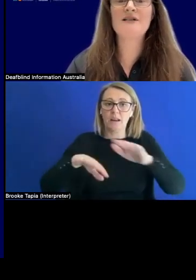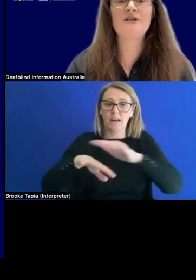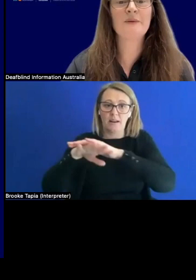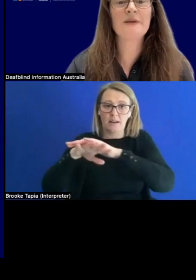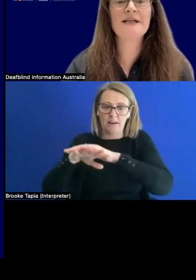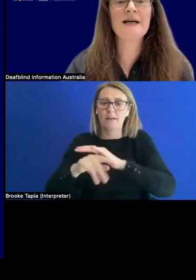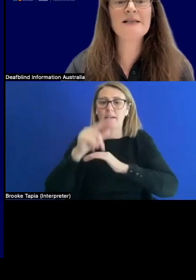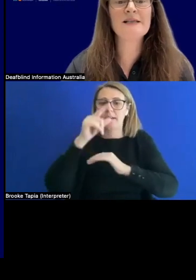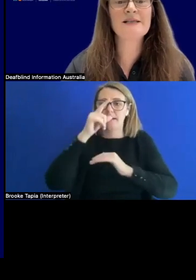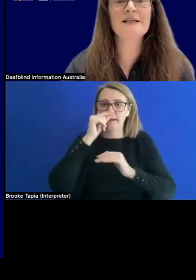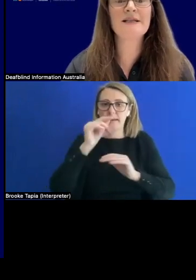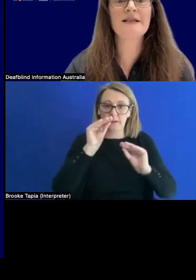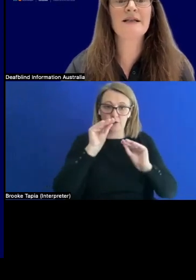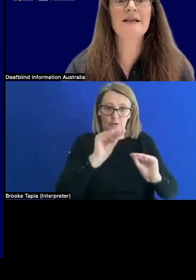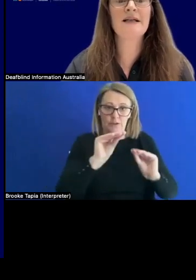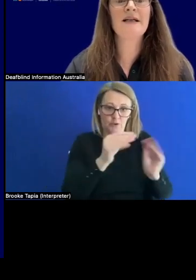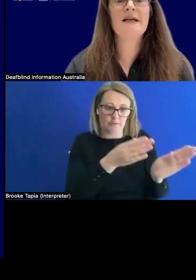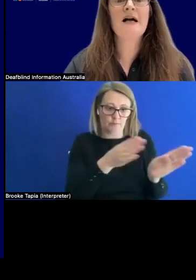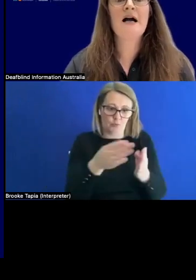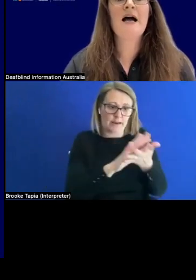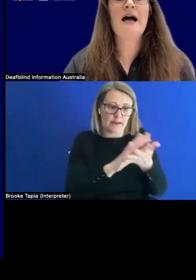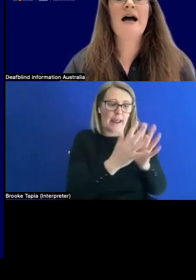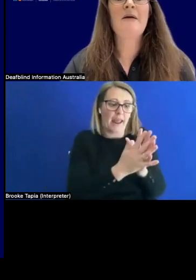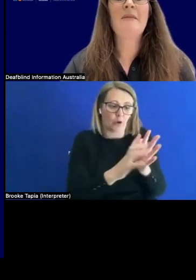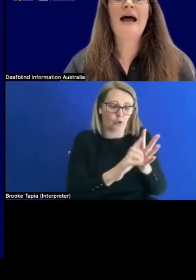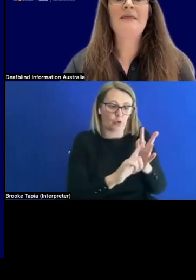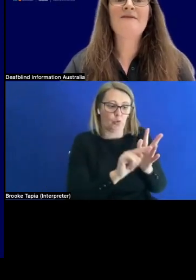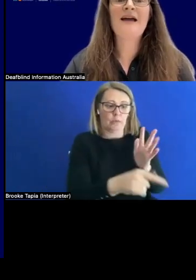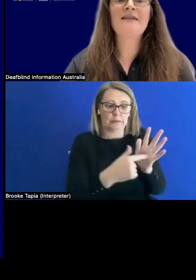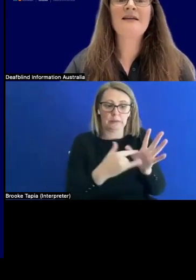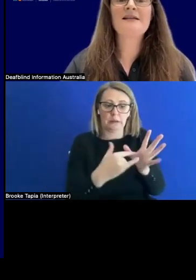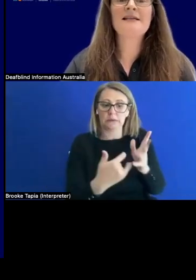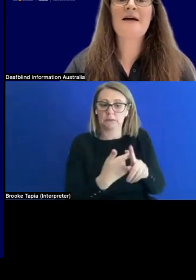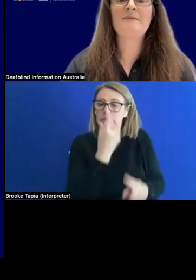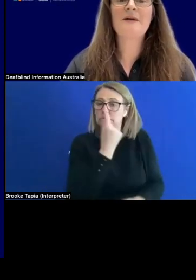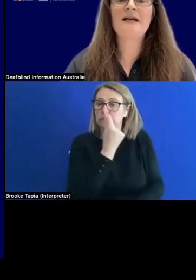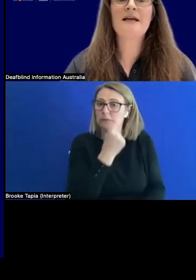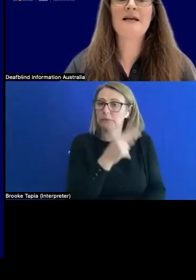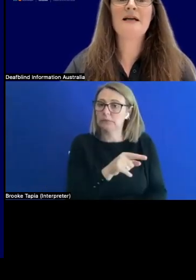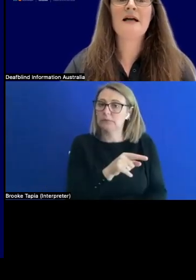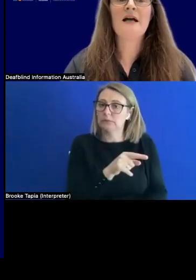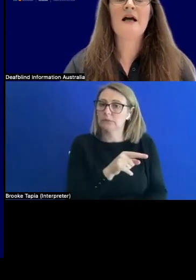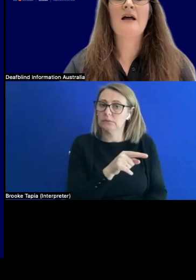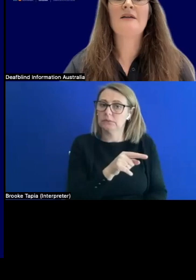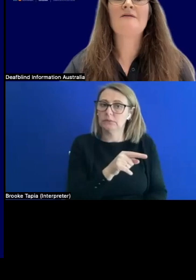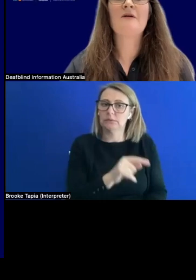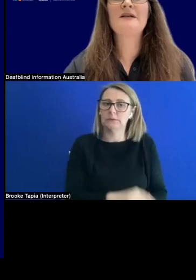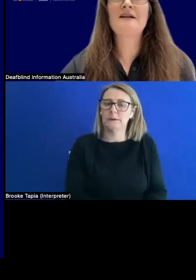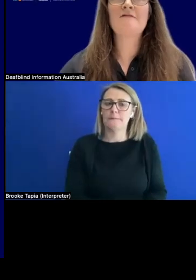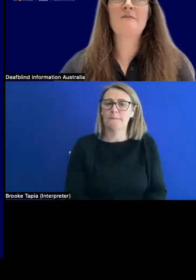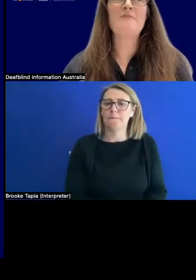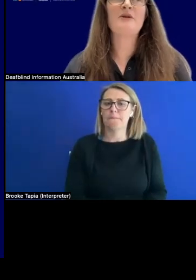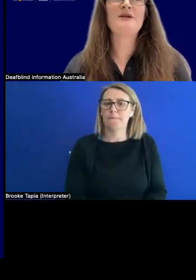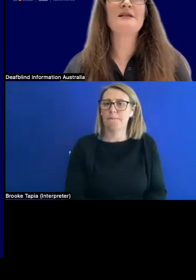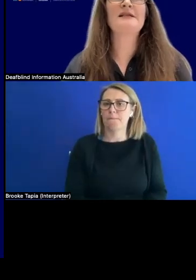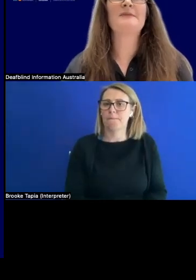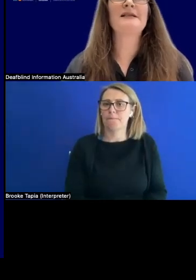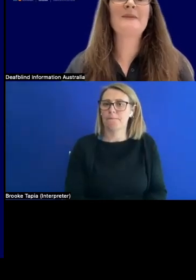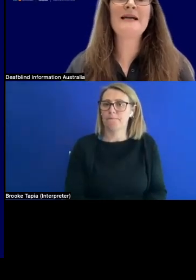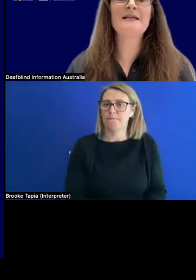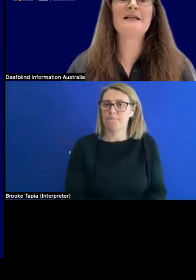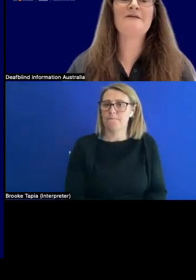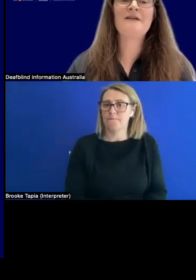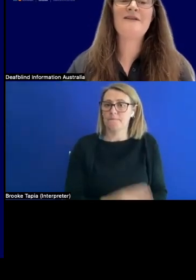to do a task, and the fact that it’s happening from the deafblind person’s perspective, the